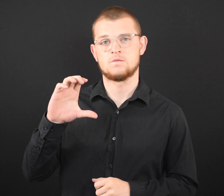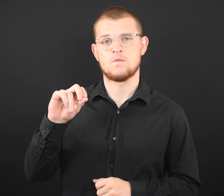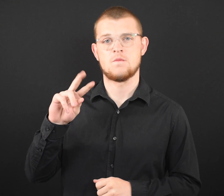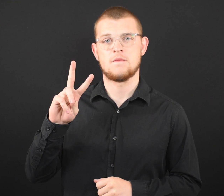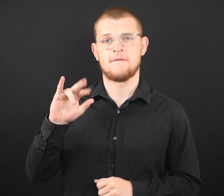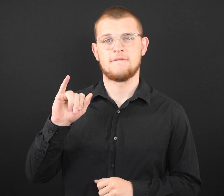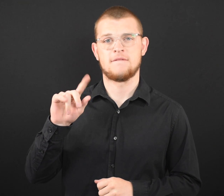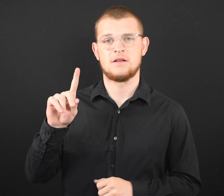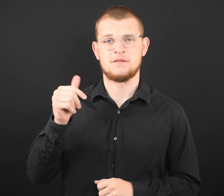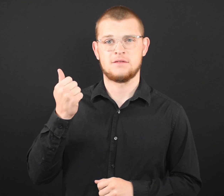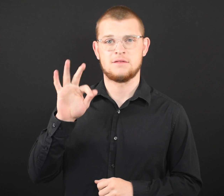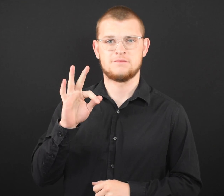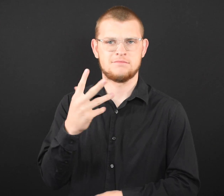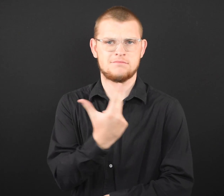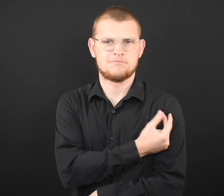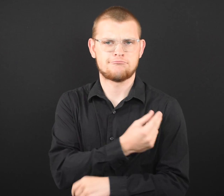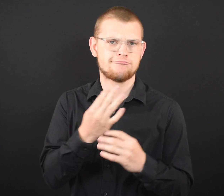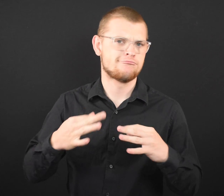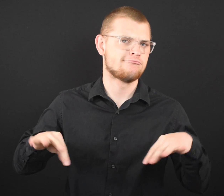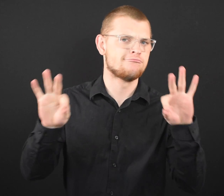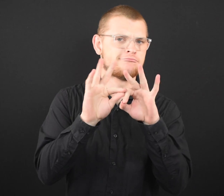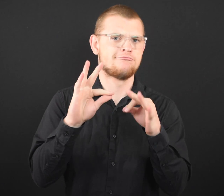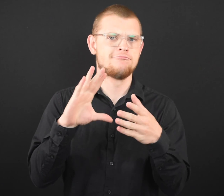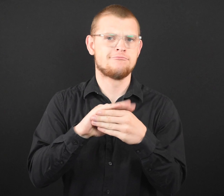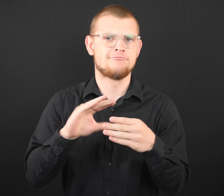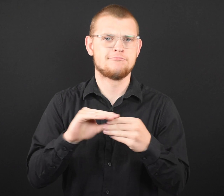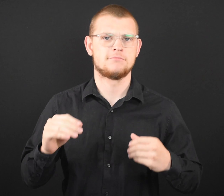COVID-19 Vaccine Key Messages